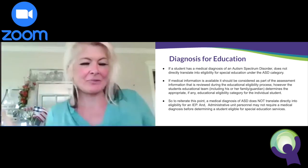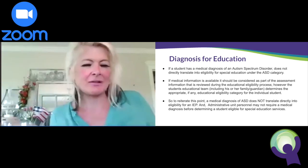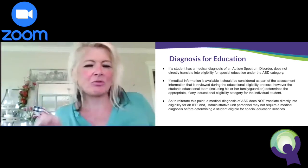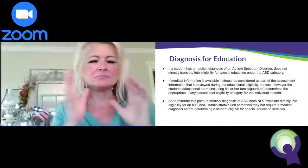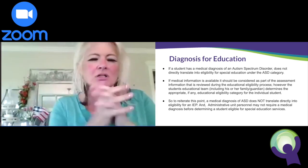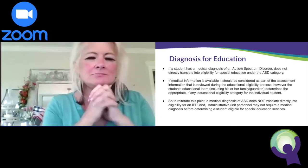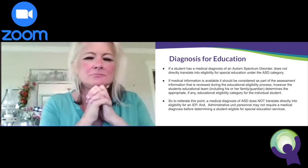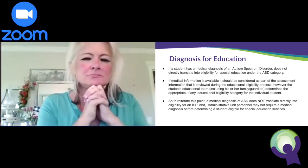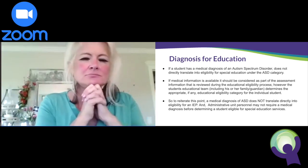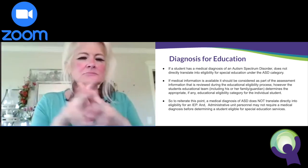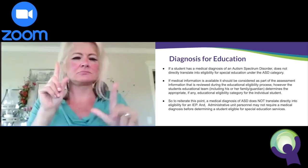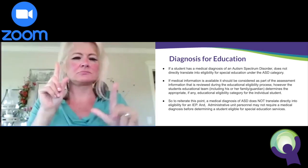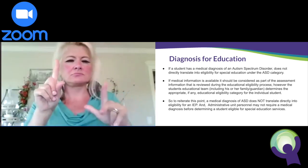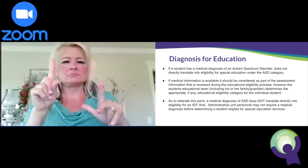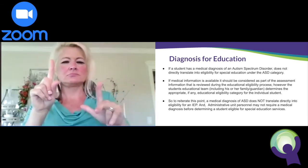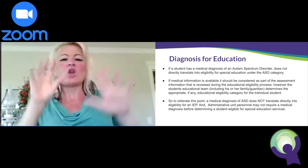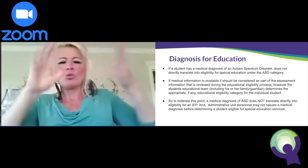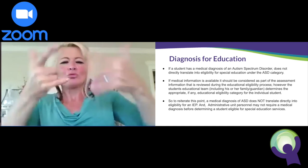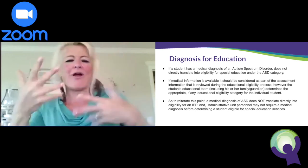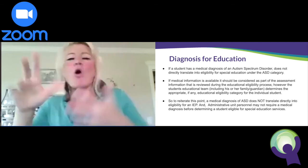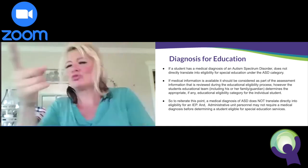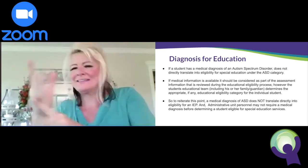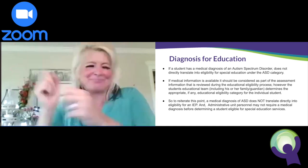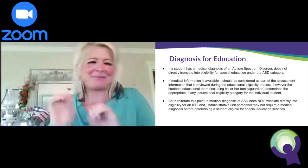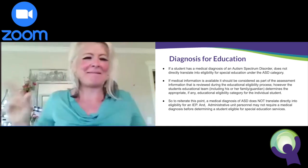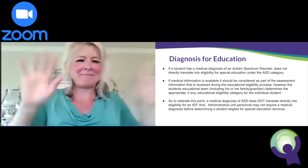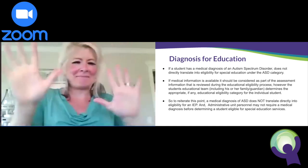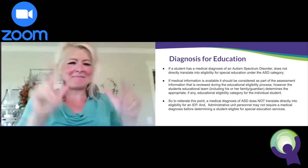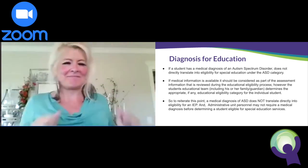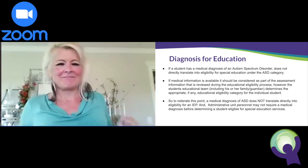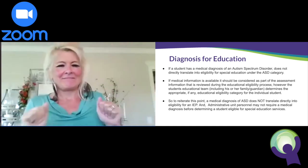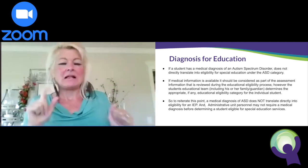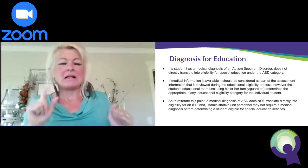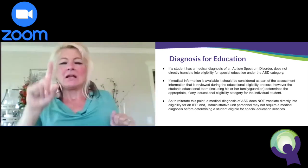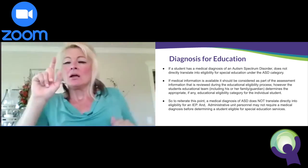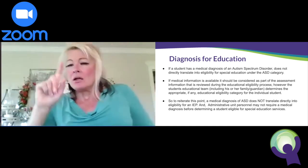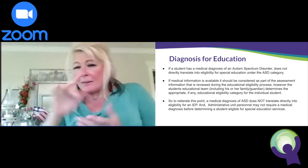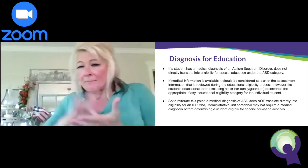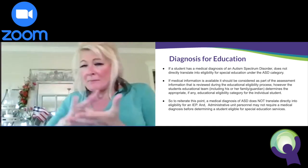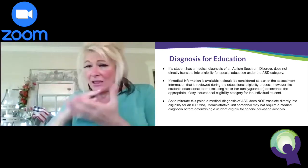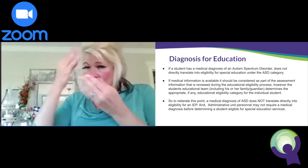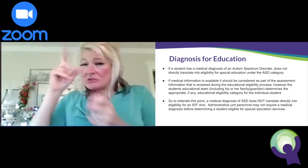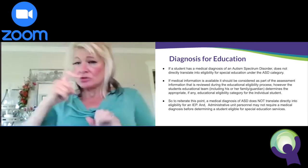their functional level.